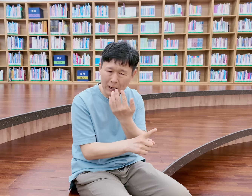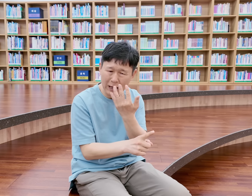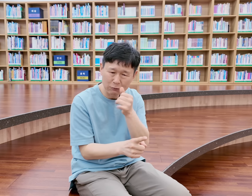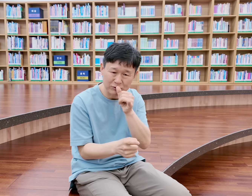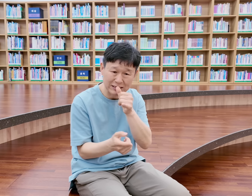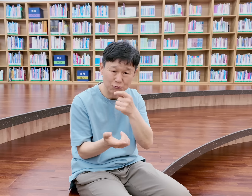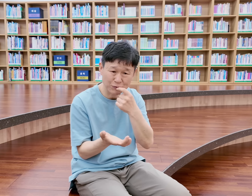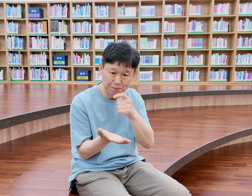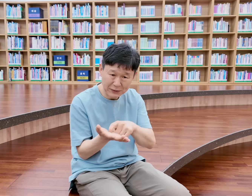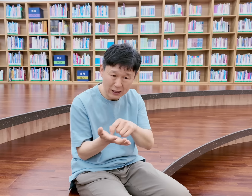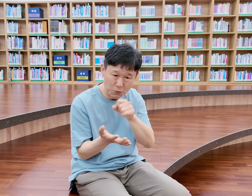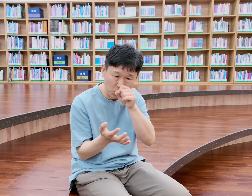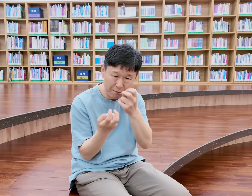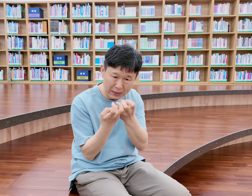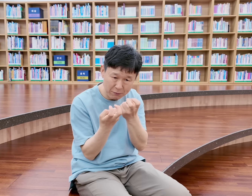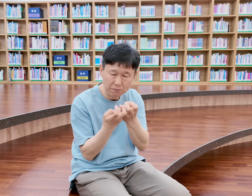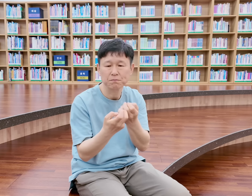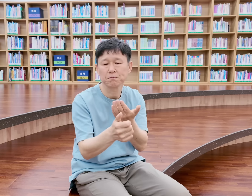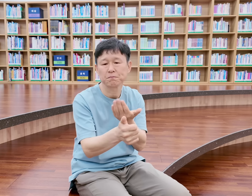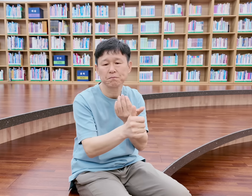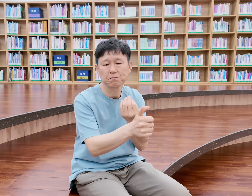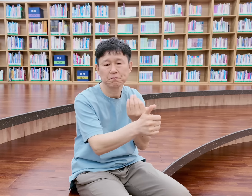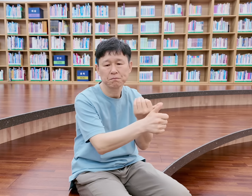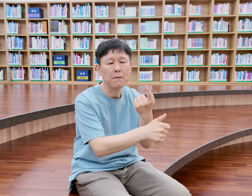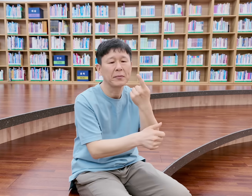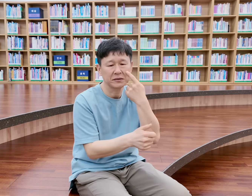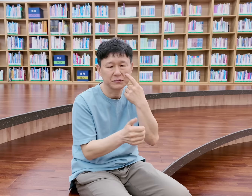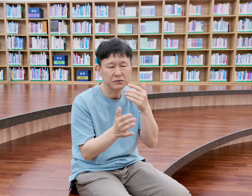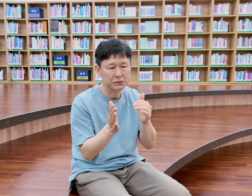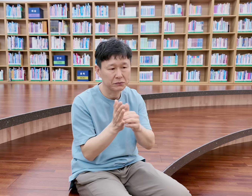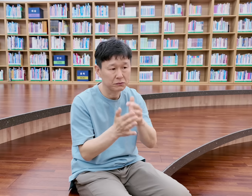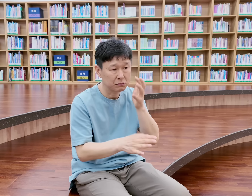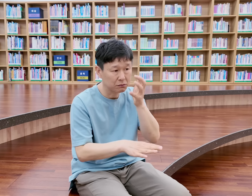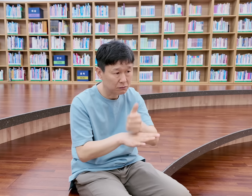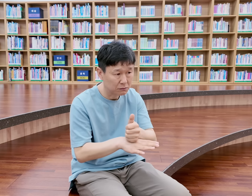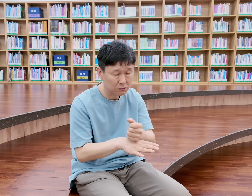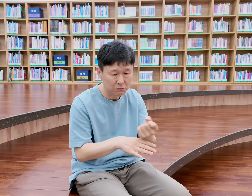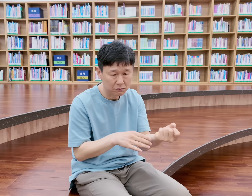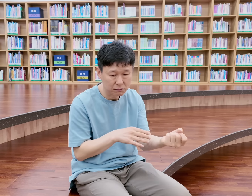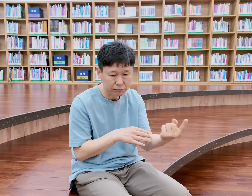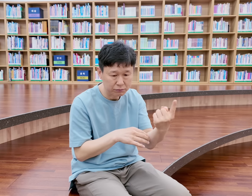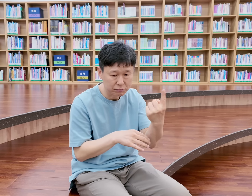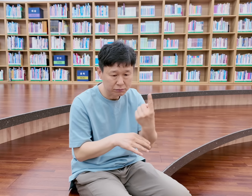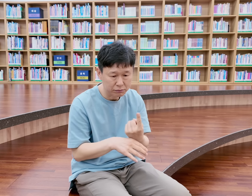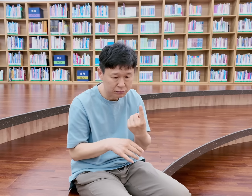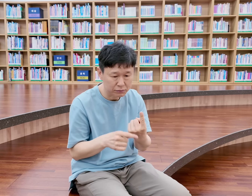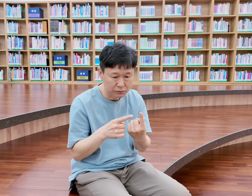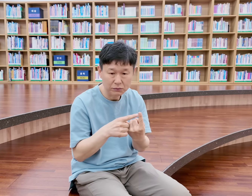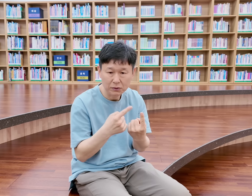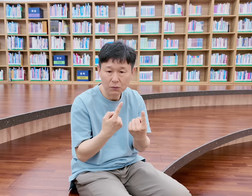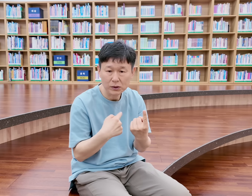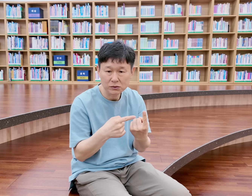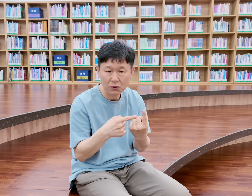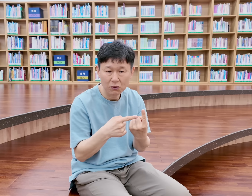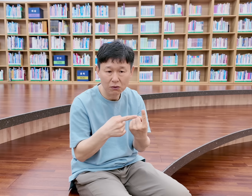encourage guests to attend easily. Finally, one person came to visit.